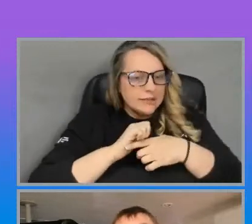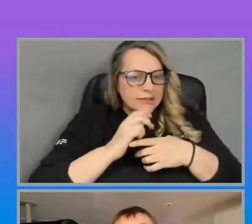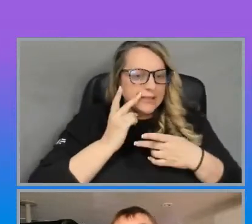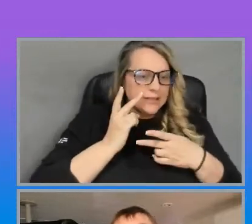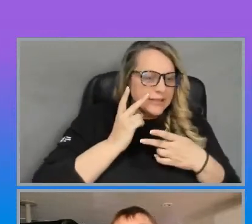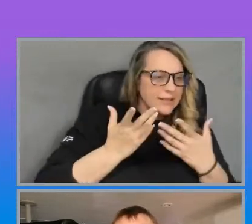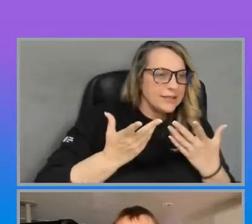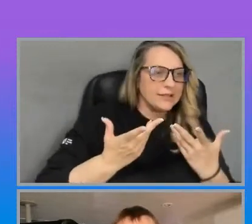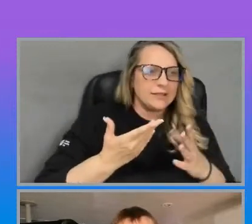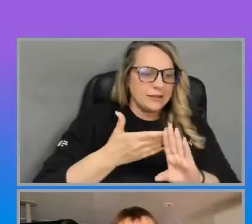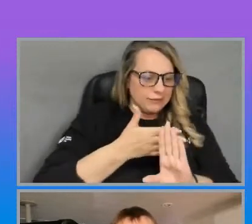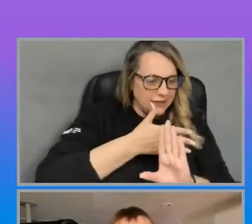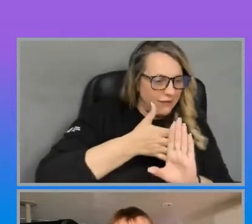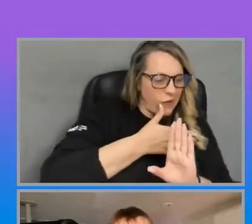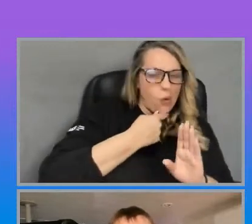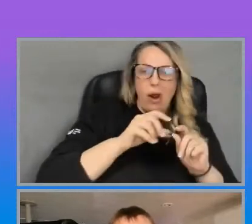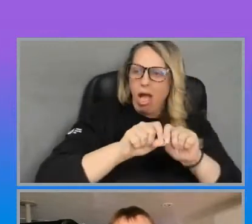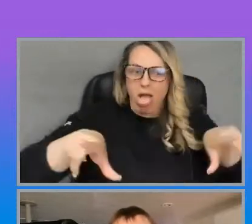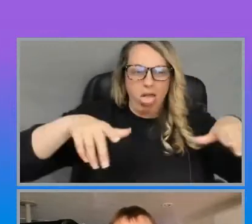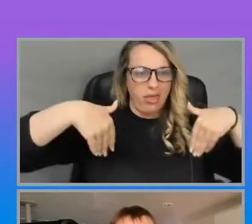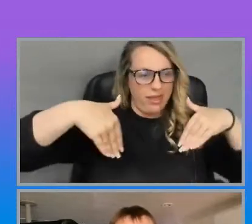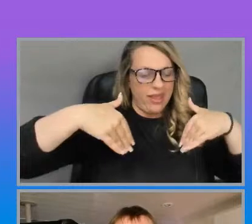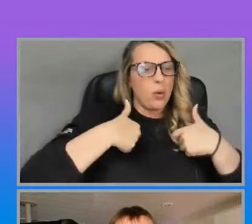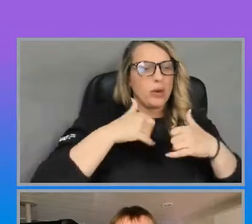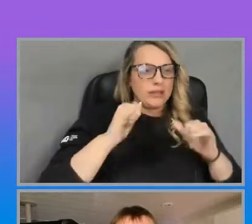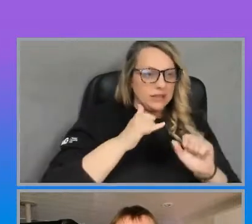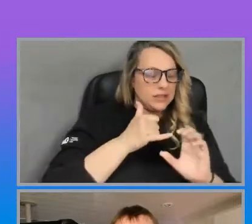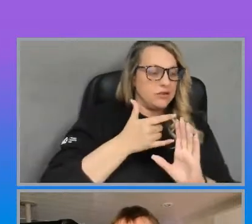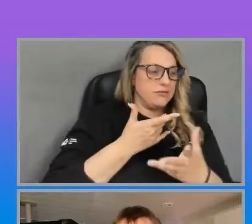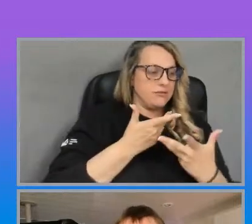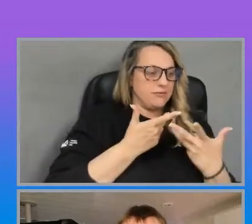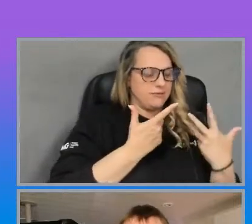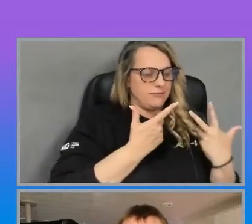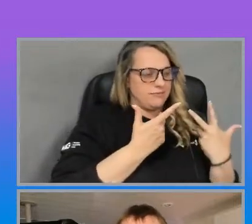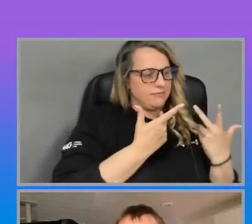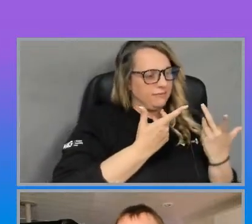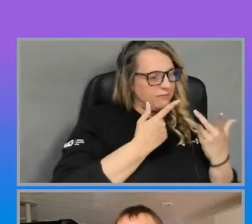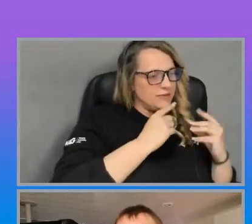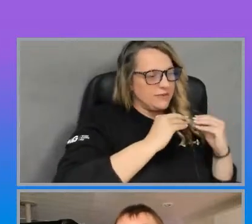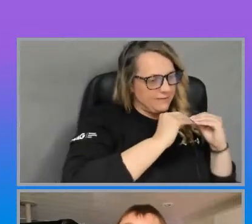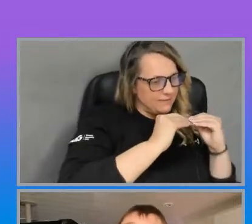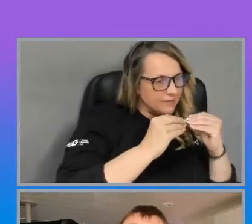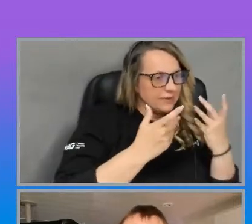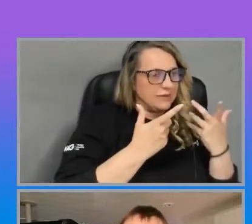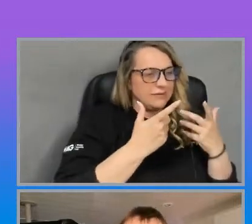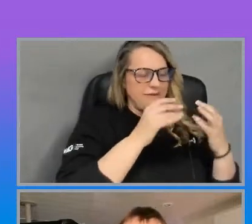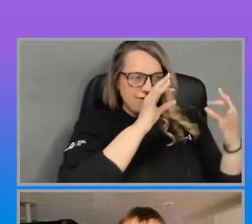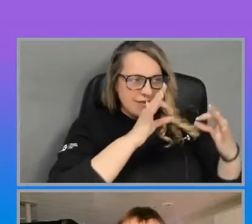behind a flag. It's not out there in the wild yet. We can still raise more issues on it. I